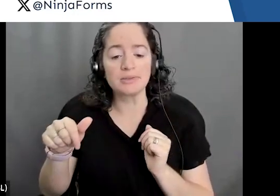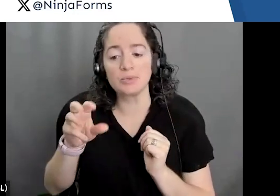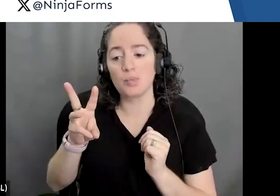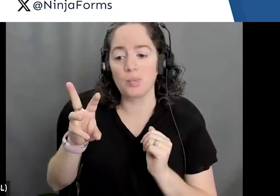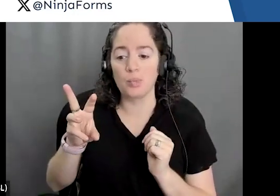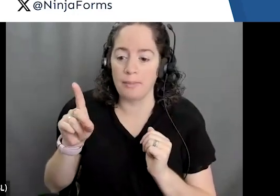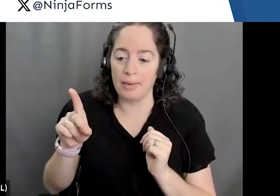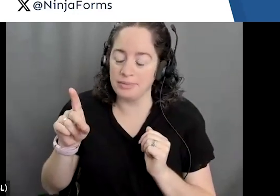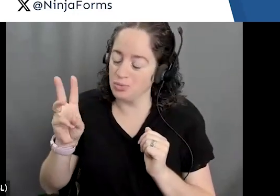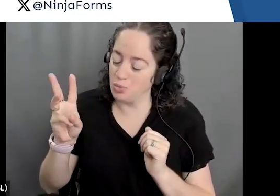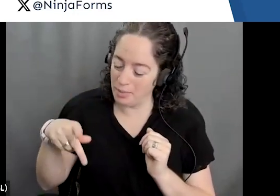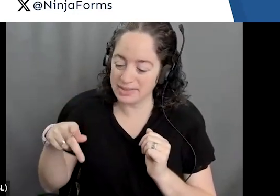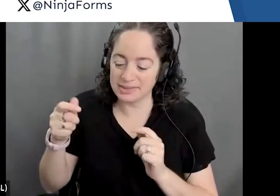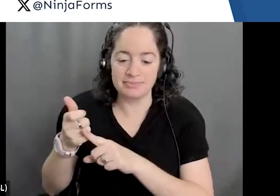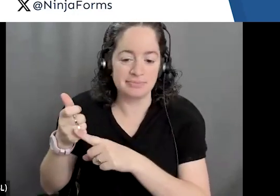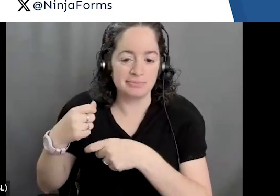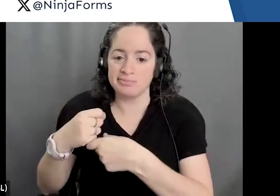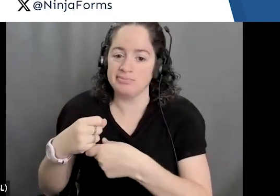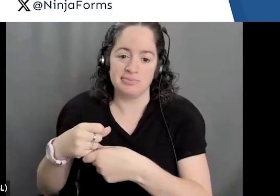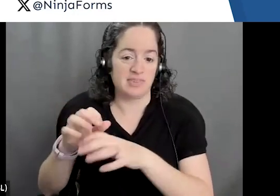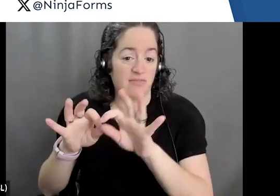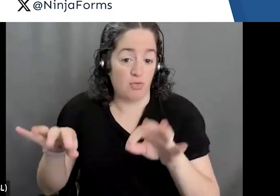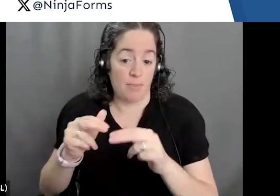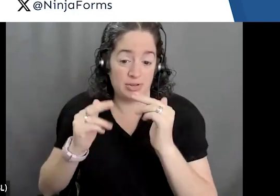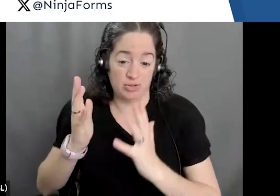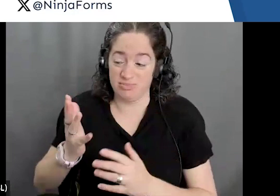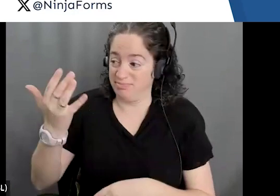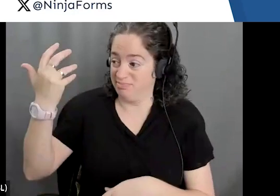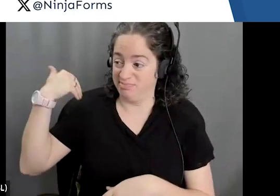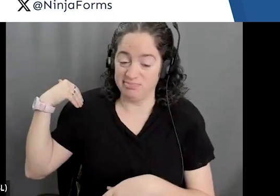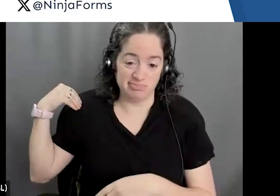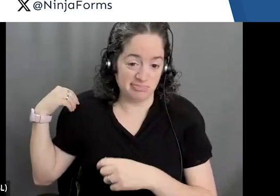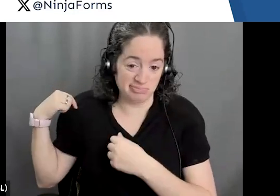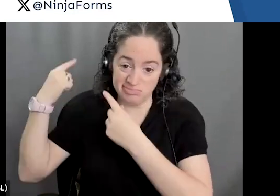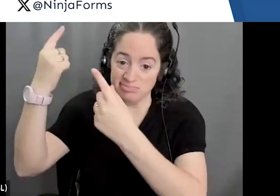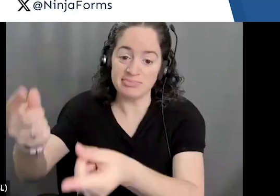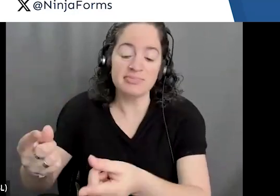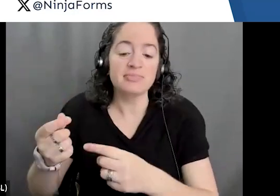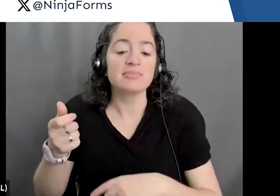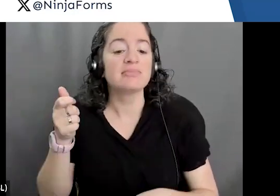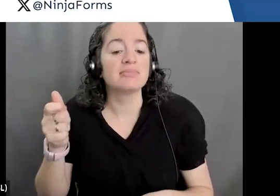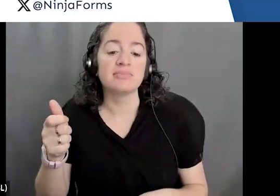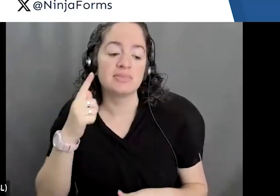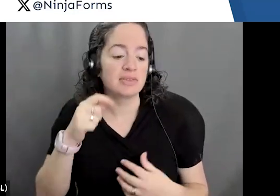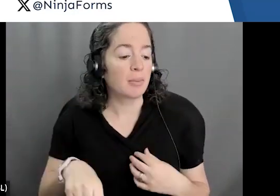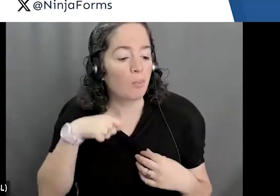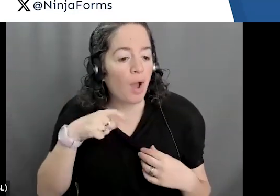They are proud to serve users from all around the world, all walks of life, and different stages of online growth.